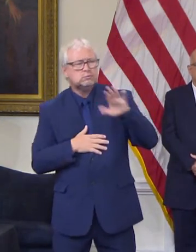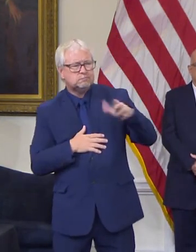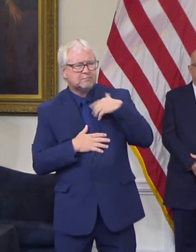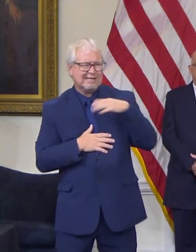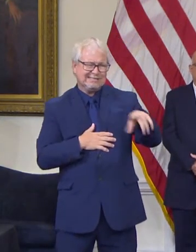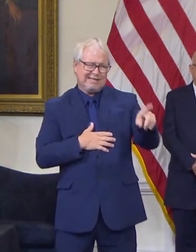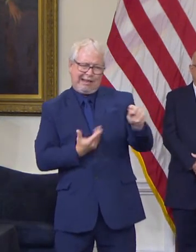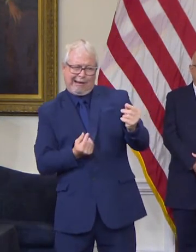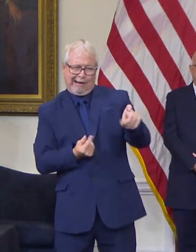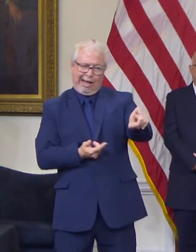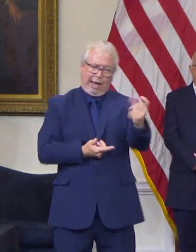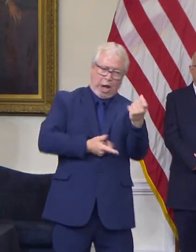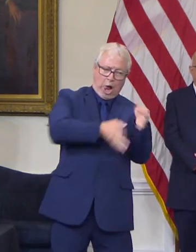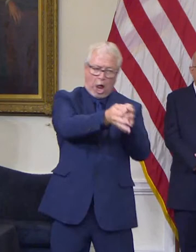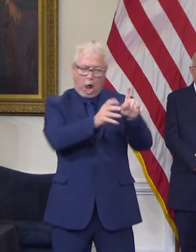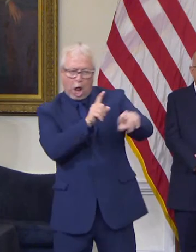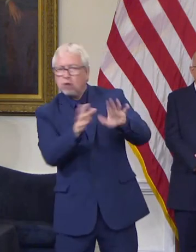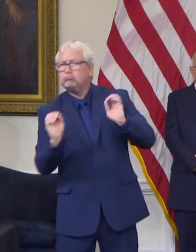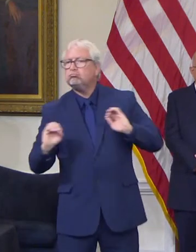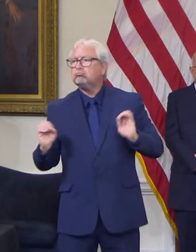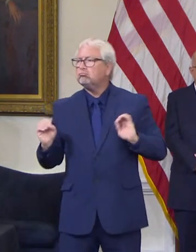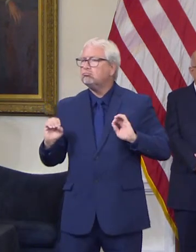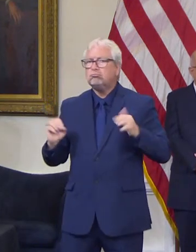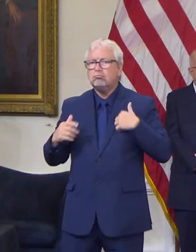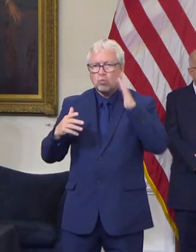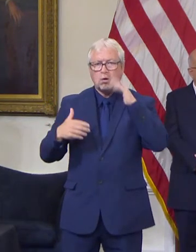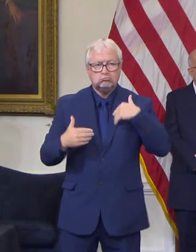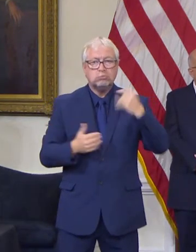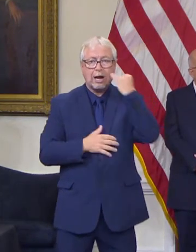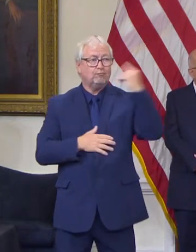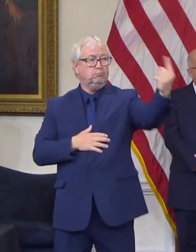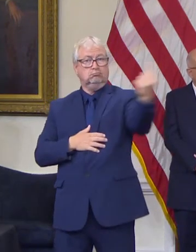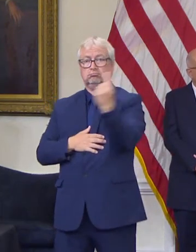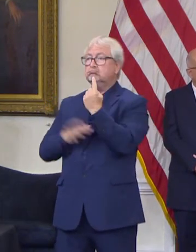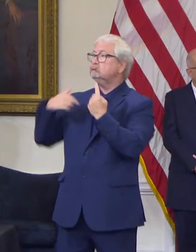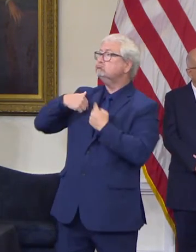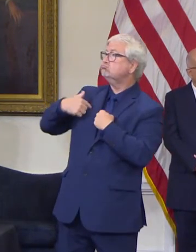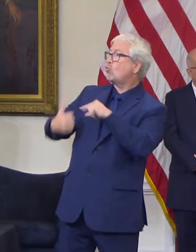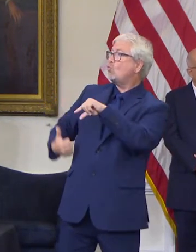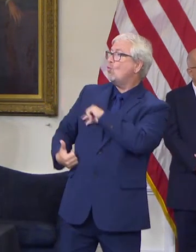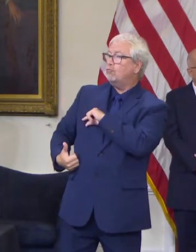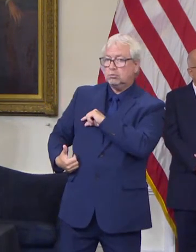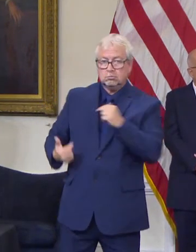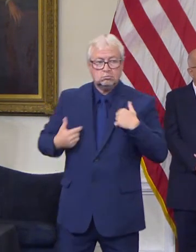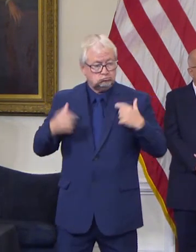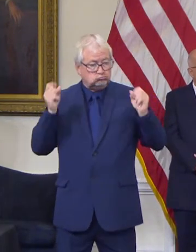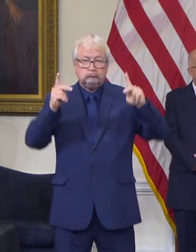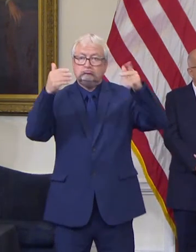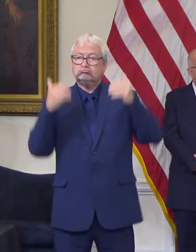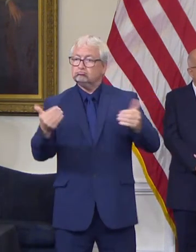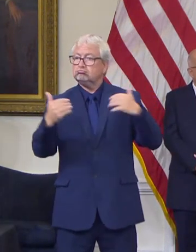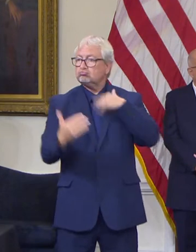As the Governor mentioned, the MD go vax call center will reach out to all Marylanders who are now eligible.